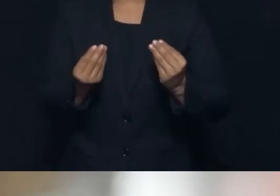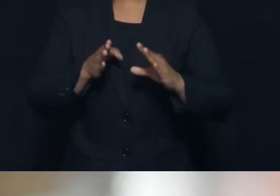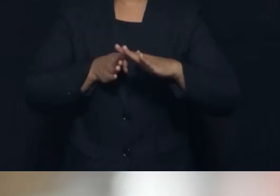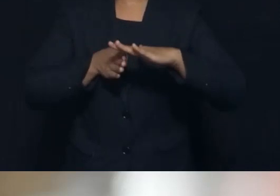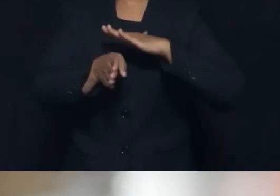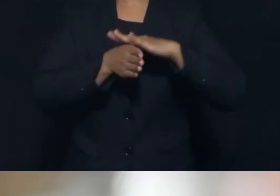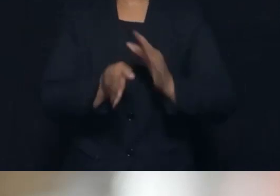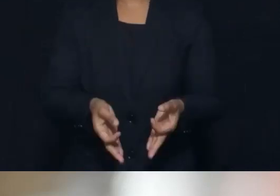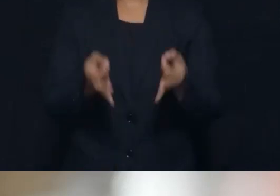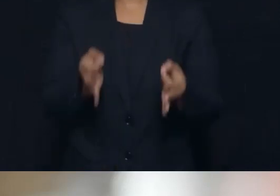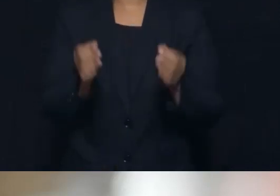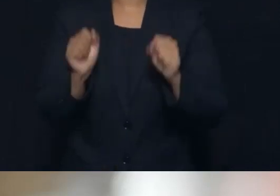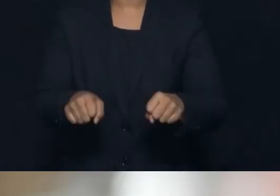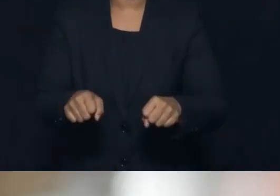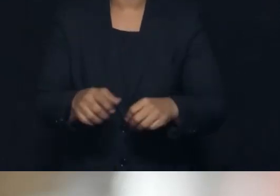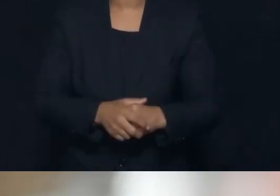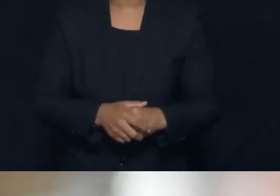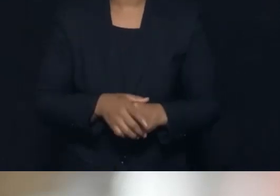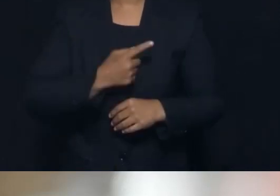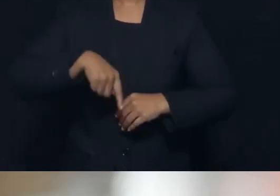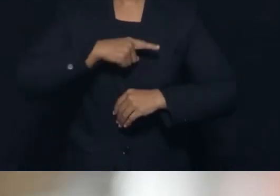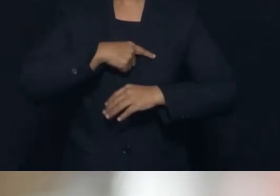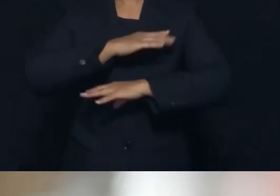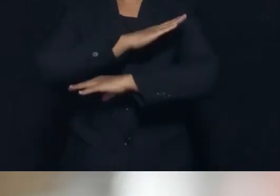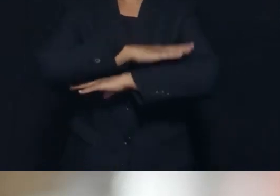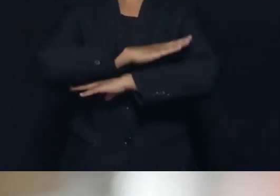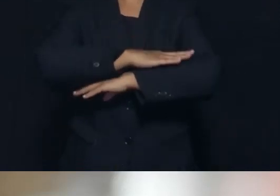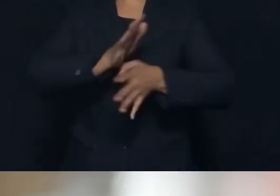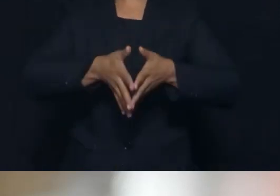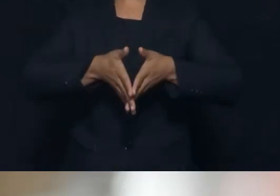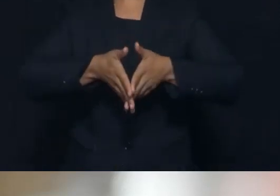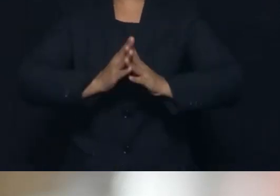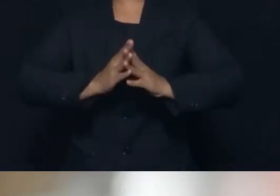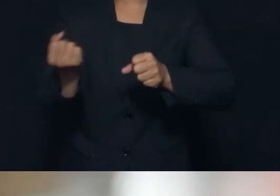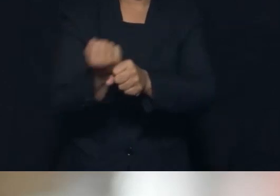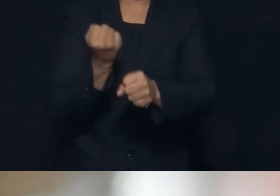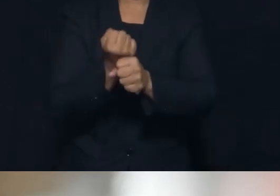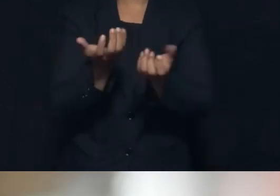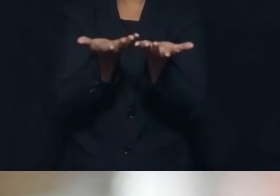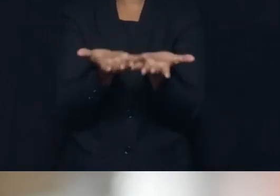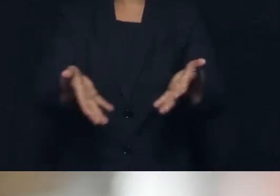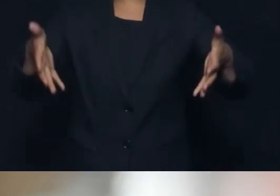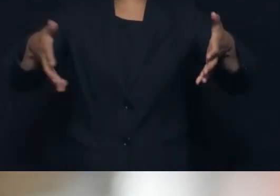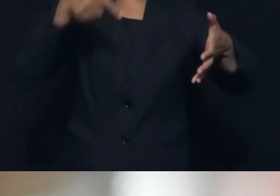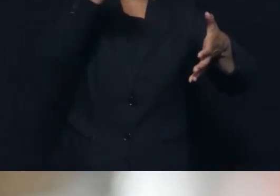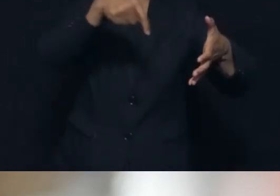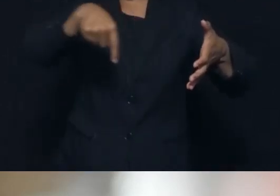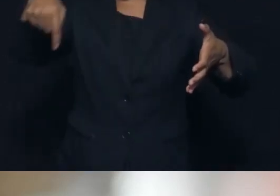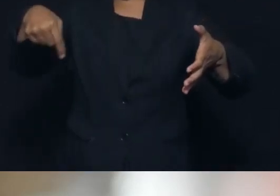Then they need to participate or can participate following the rules of the standardisation system. The standardisation bodies are autonomous bodies. At European and national level.